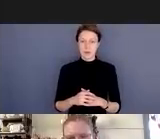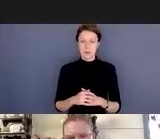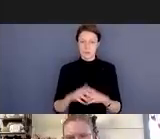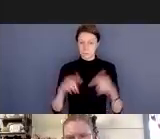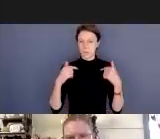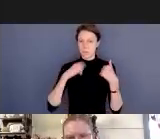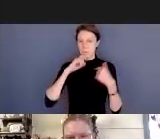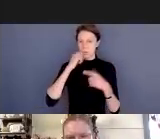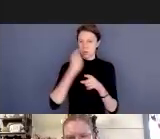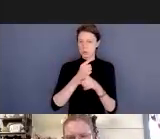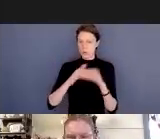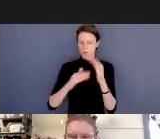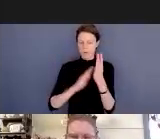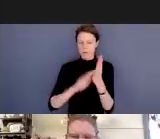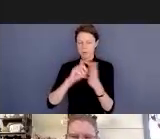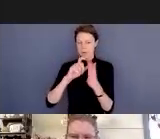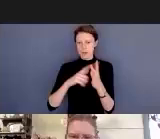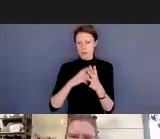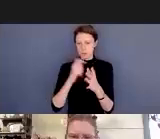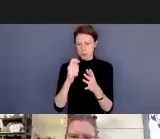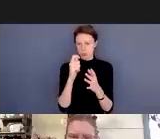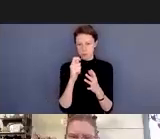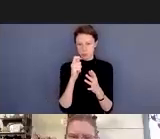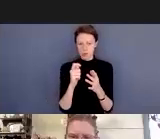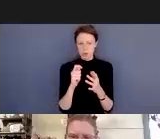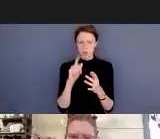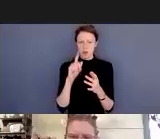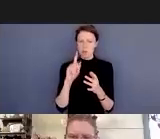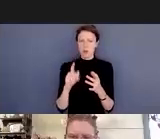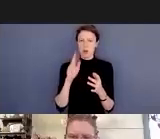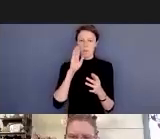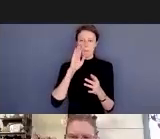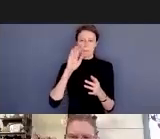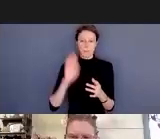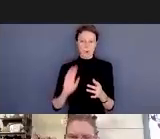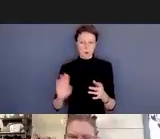media in a bit of detail momentarily, but in a modern trend which has developed and that